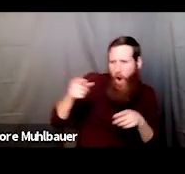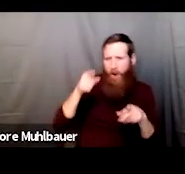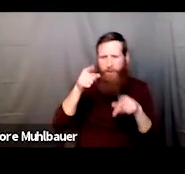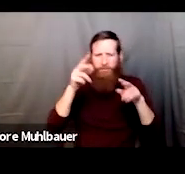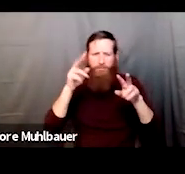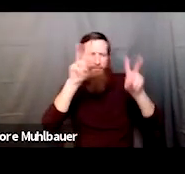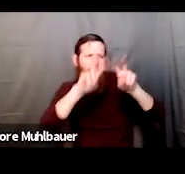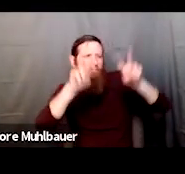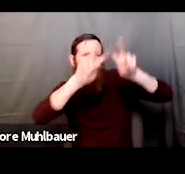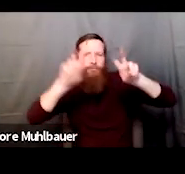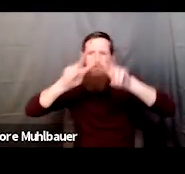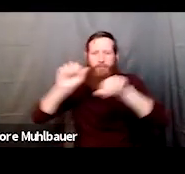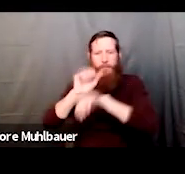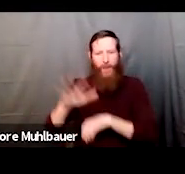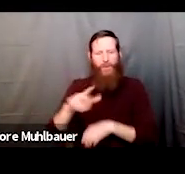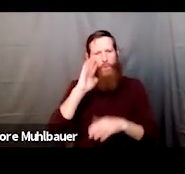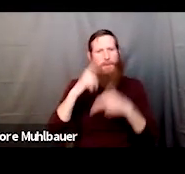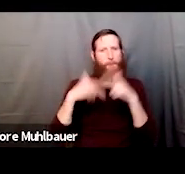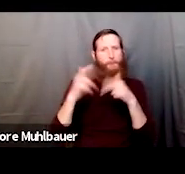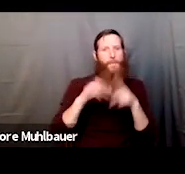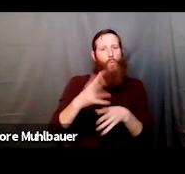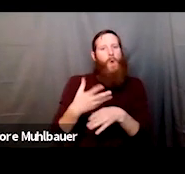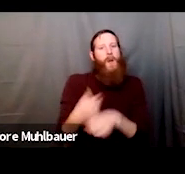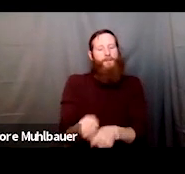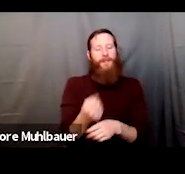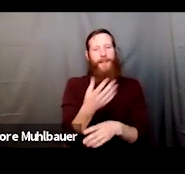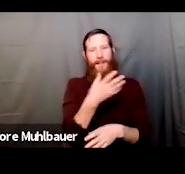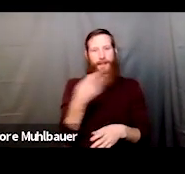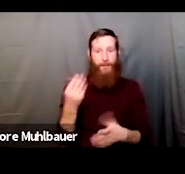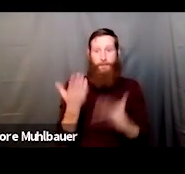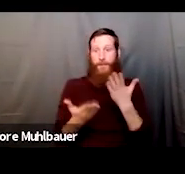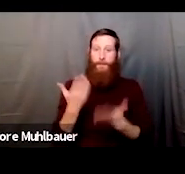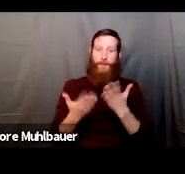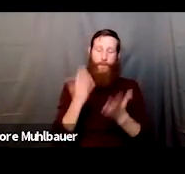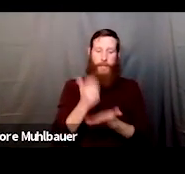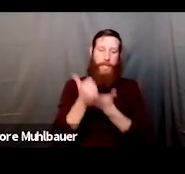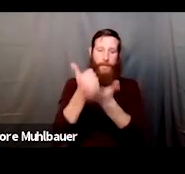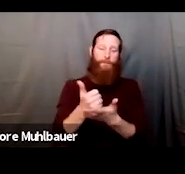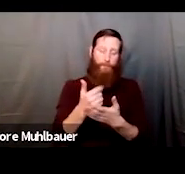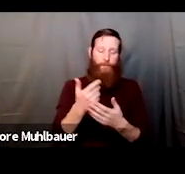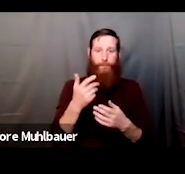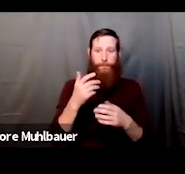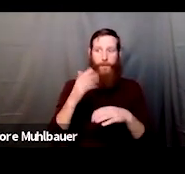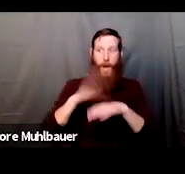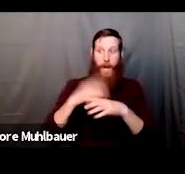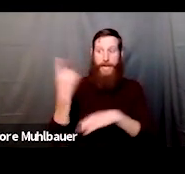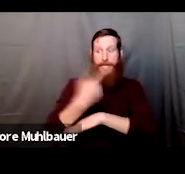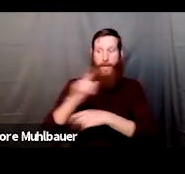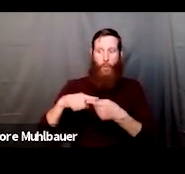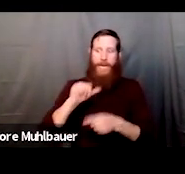And move towards using that same tool on maybe a less safe day. And finally get out and play in the mountains.